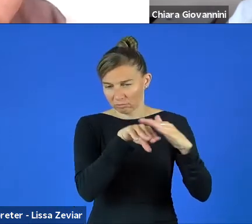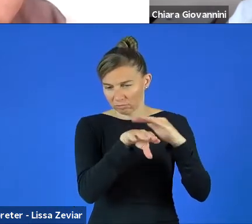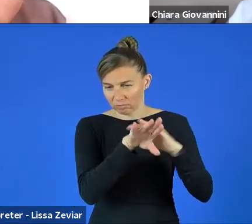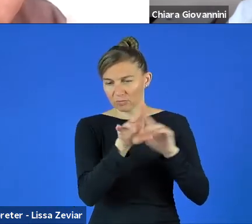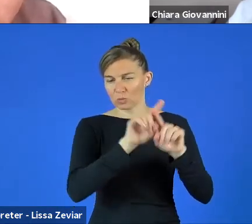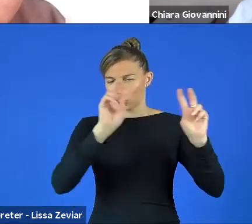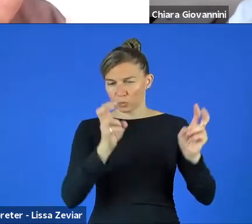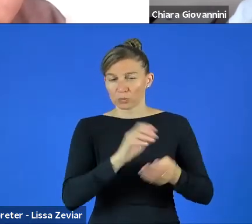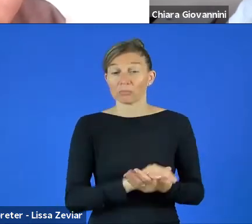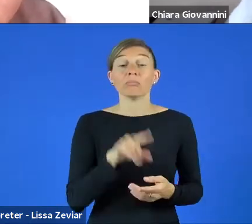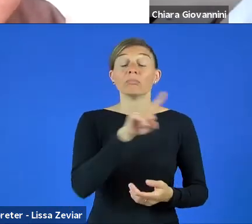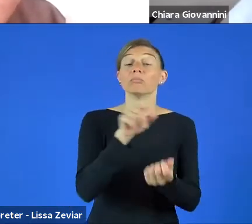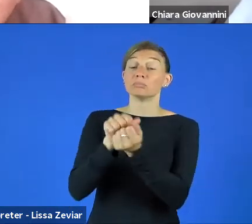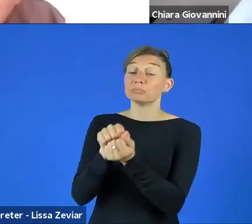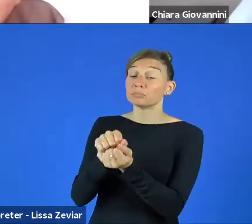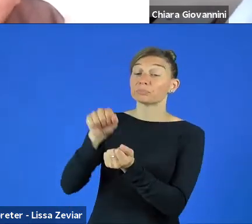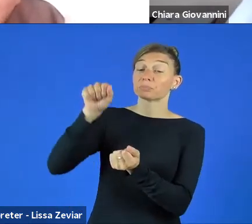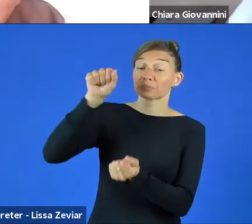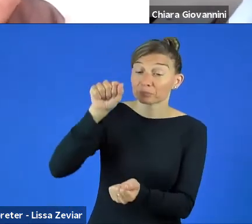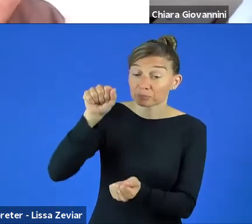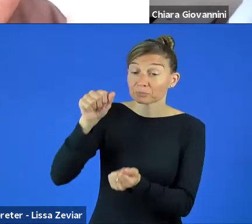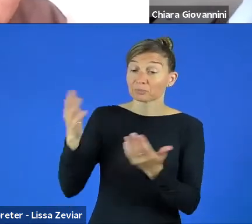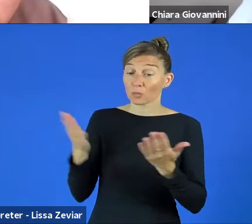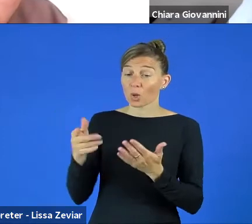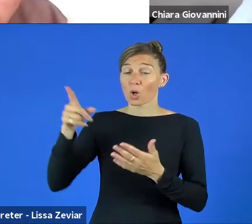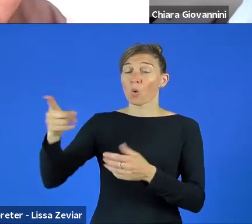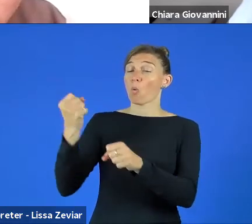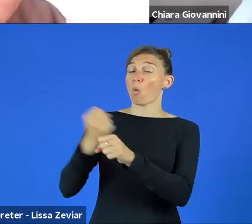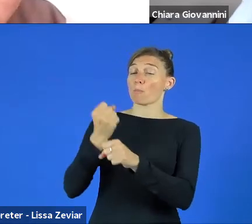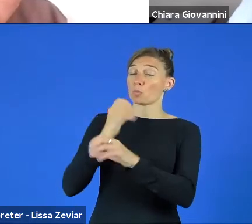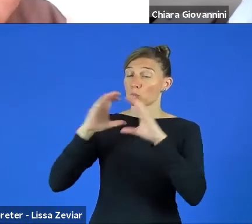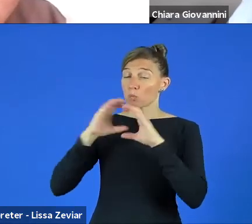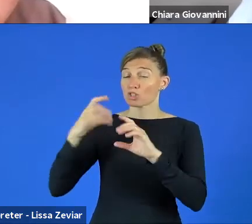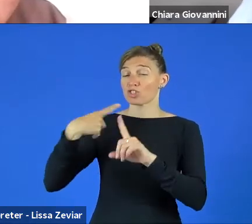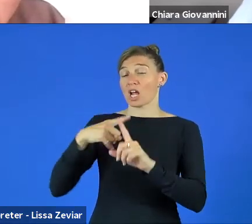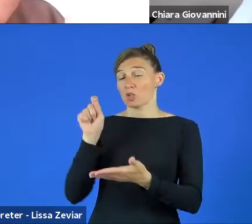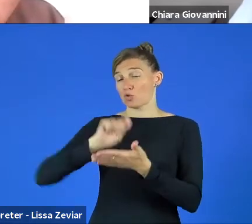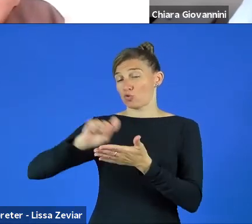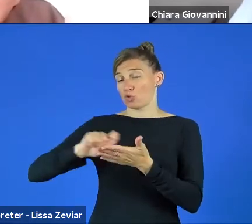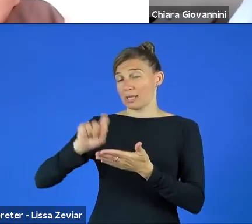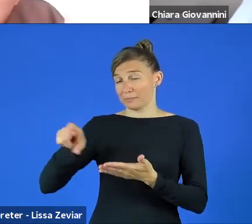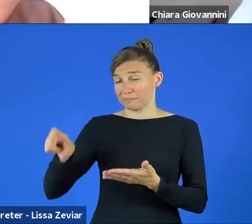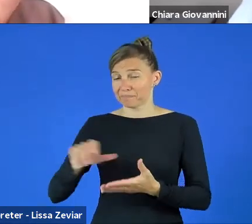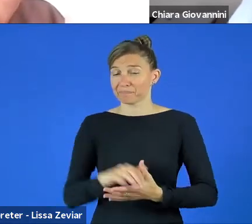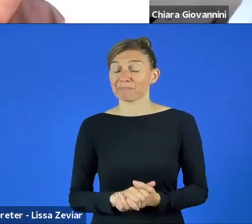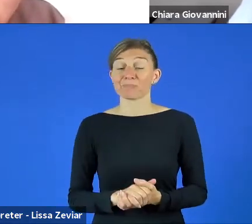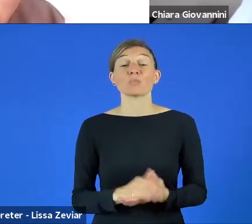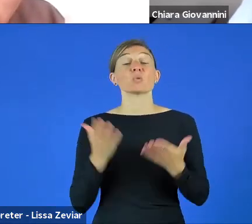So, now, I will pass the floor to the first speaker, who is Chiara Giovannini.